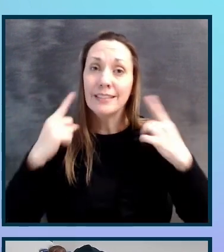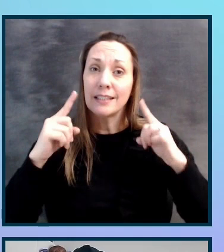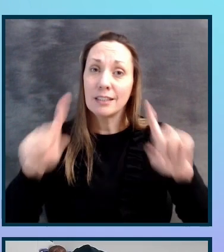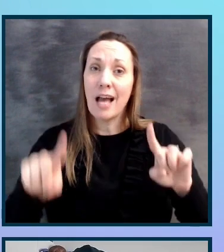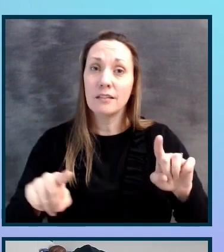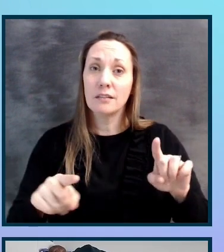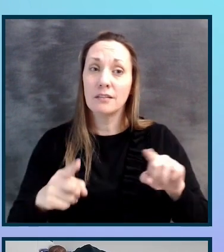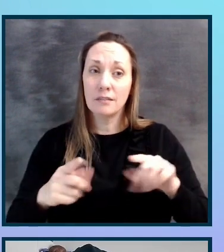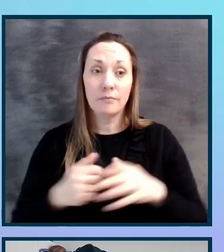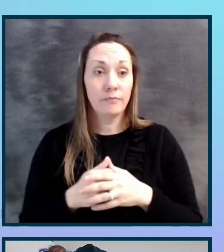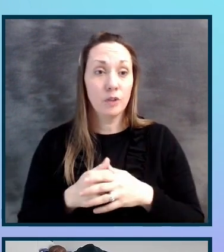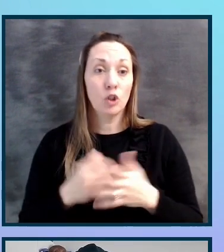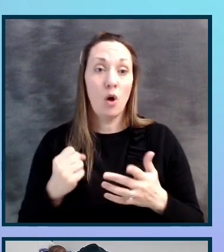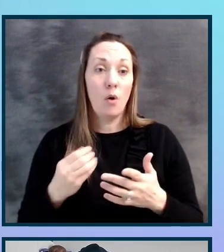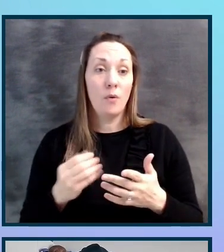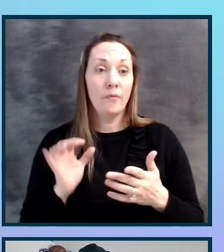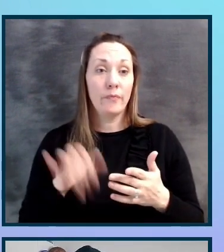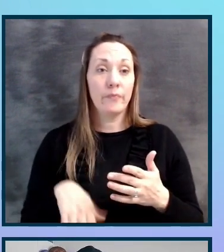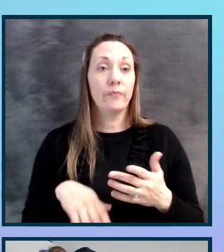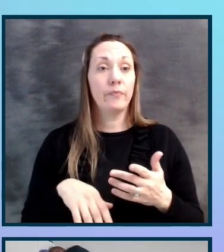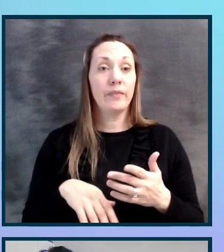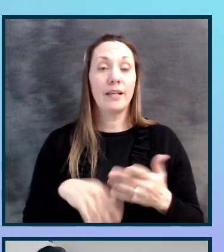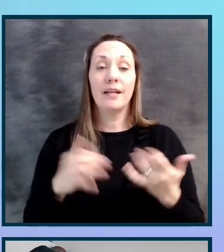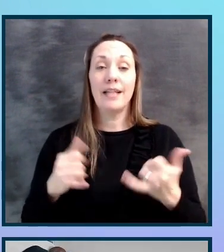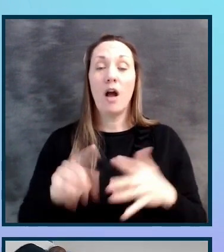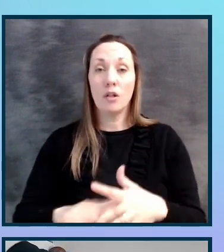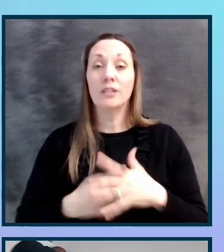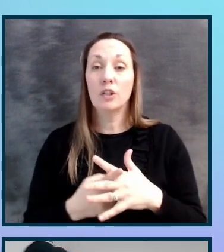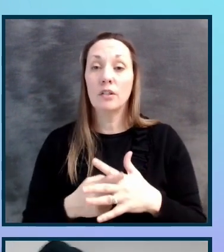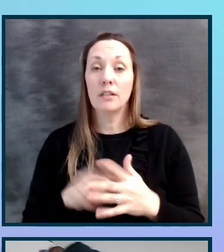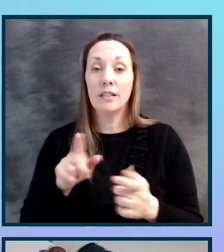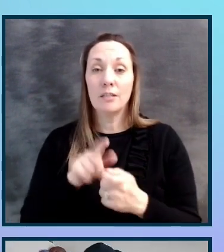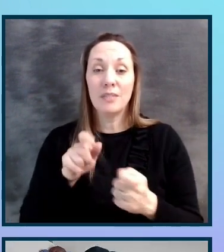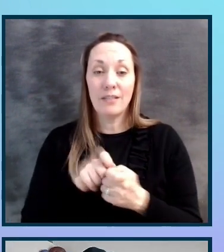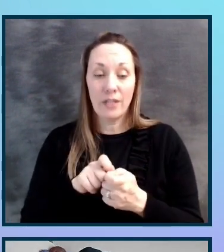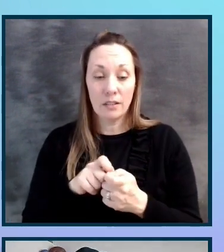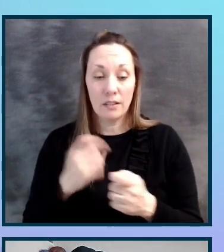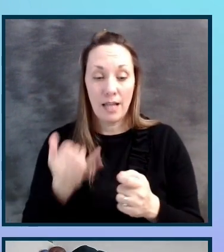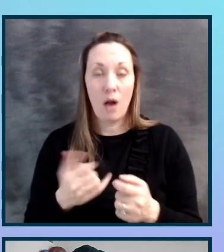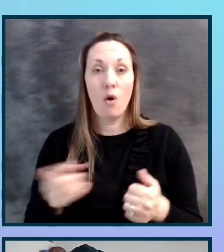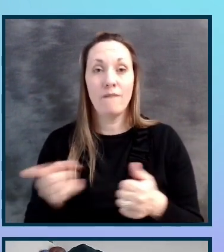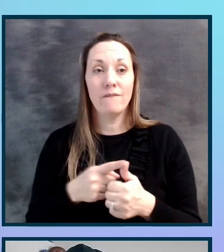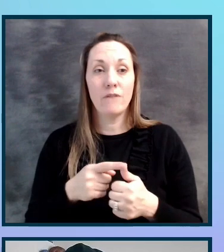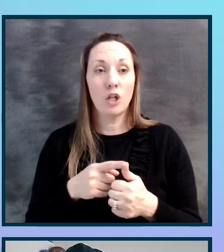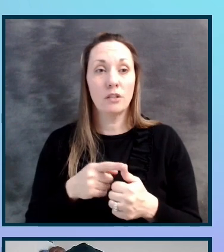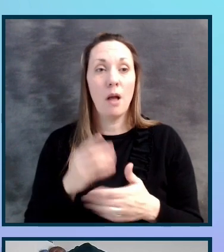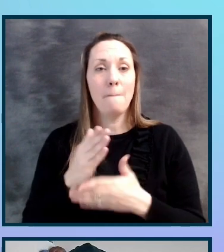So with that being said, let's jump into specifics, shall we? Now, the first part here just so that anybody who's on here